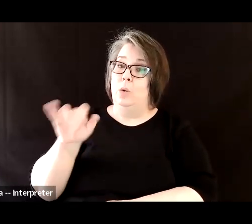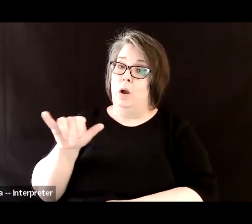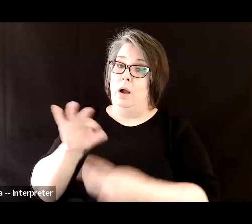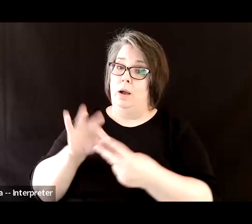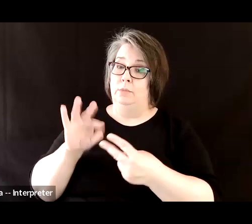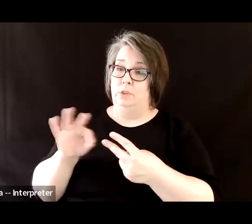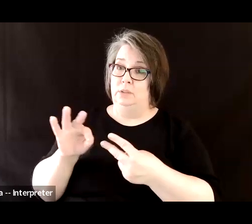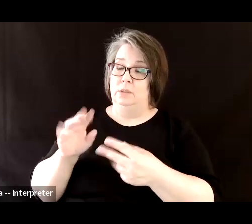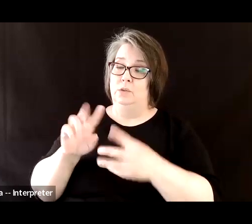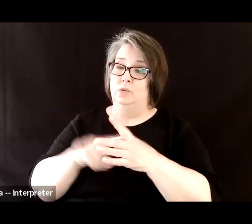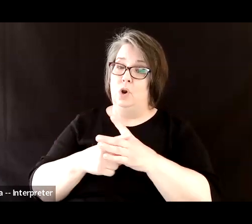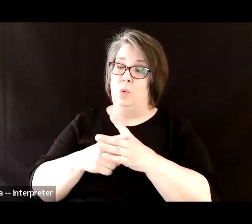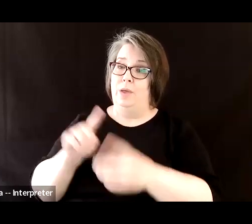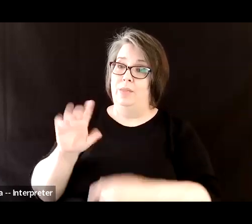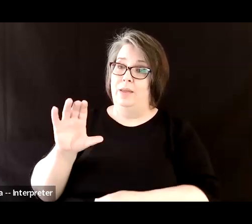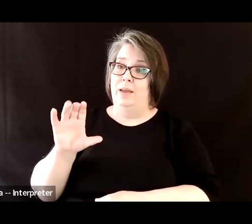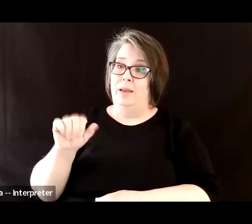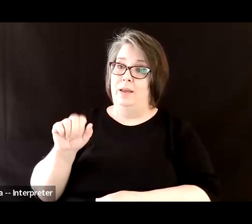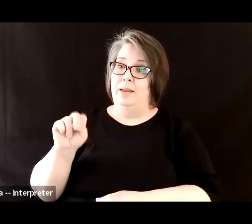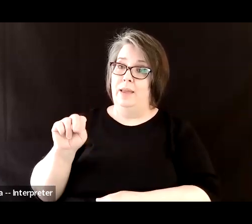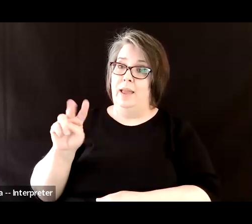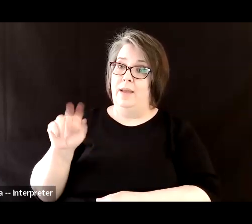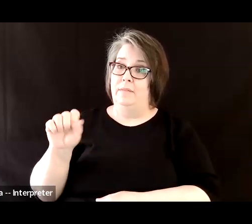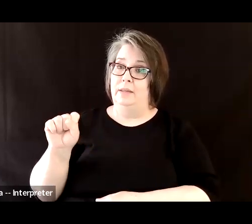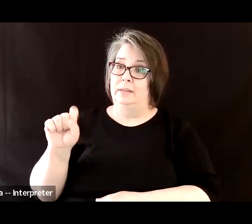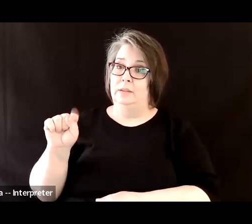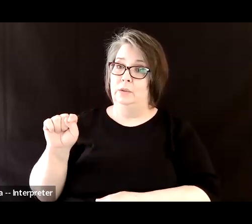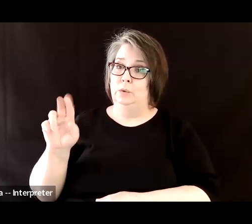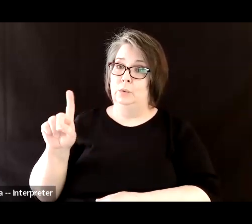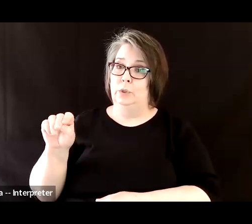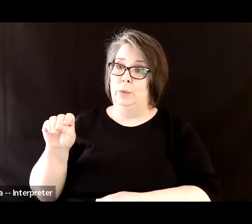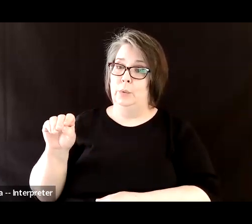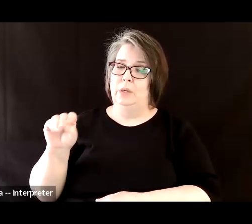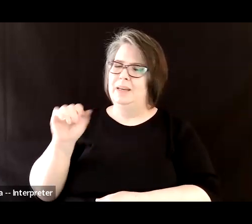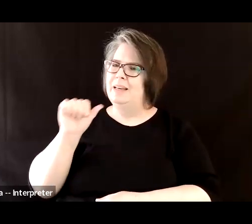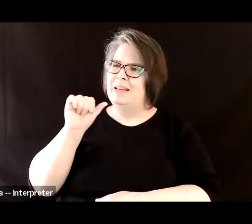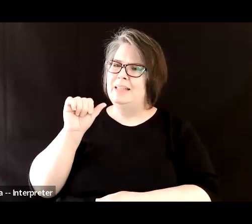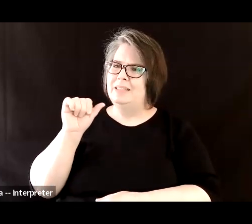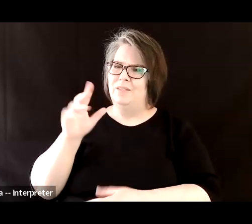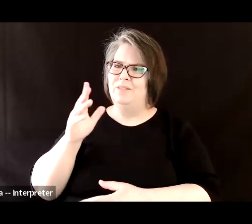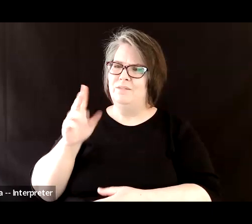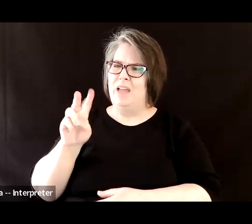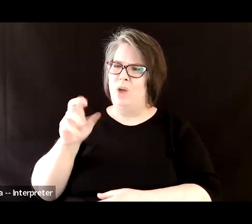We will start with, to me one of the most intuitive options is campus studio. canvas studio.